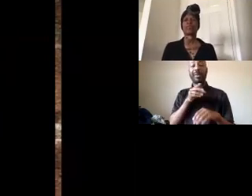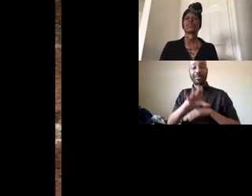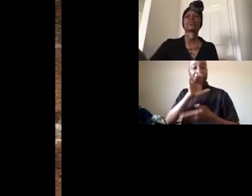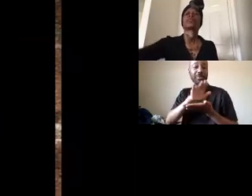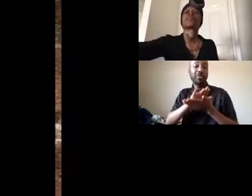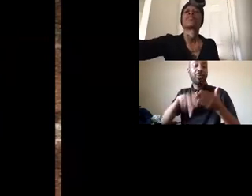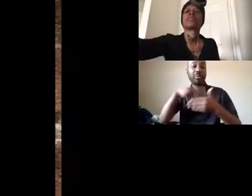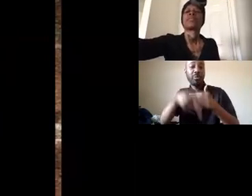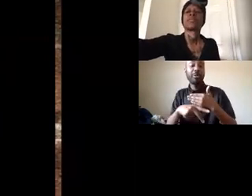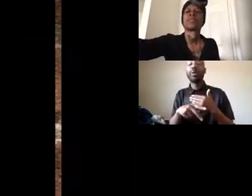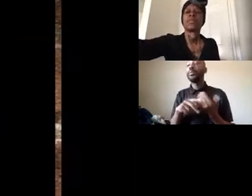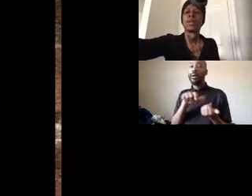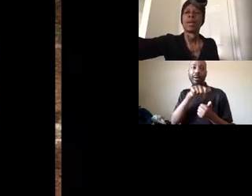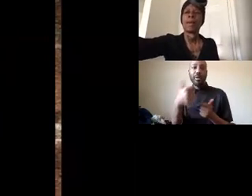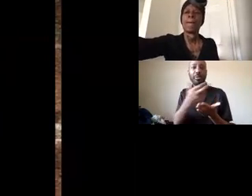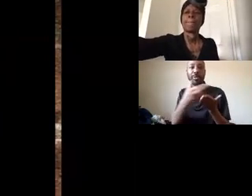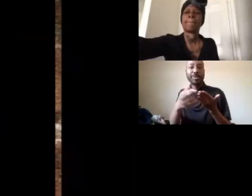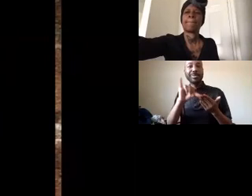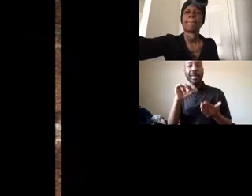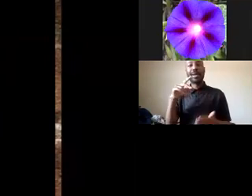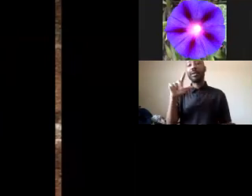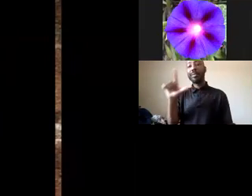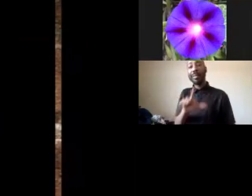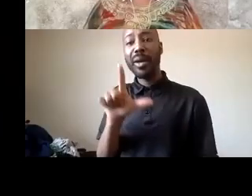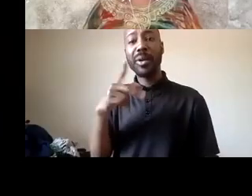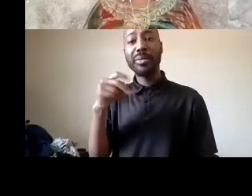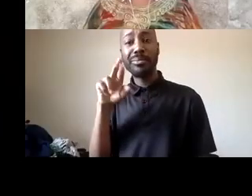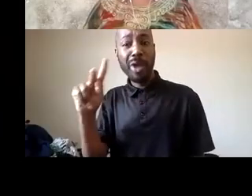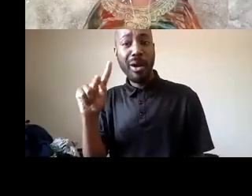libraries and parks right these are the things that lead to safe